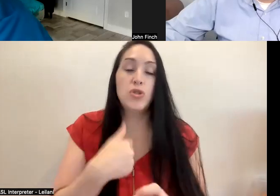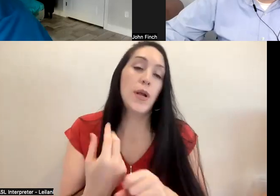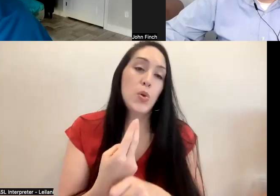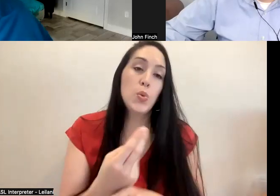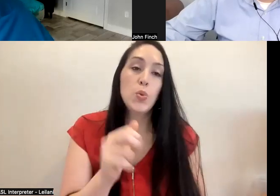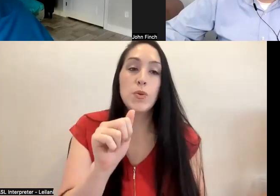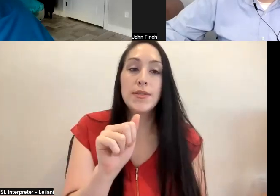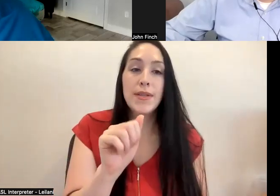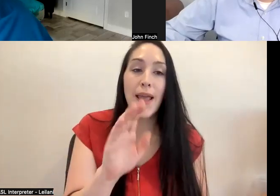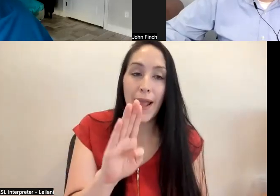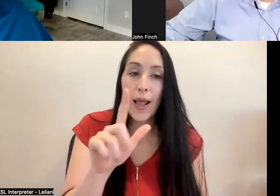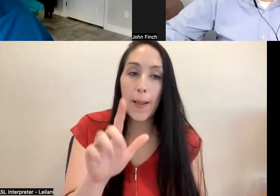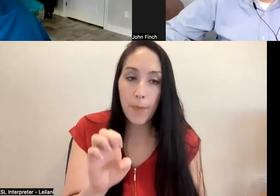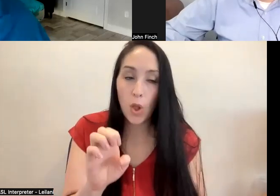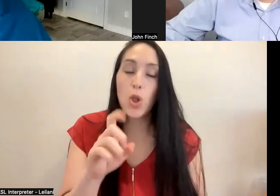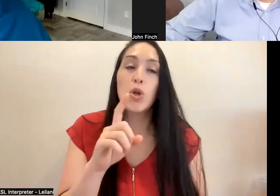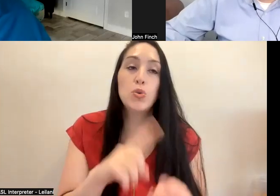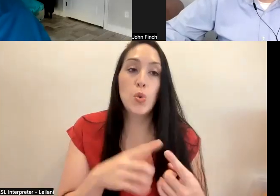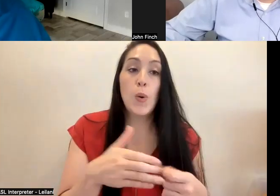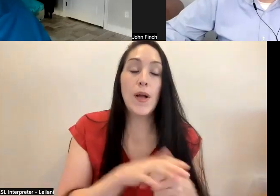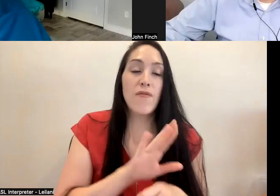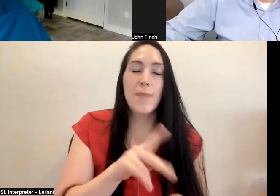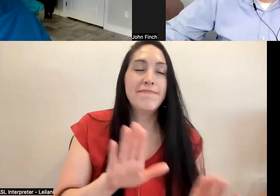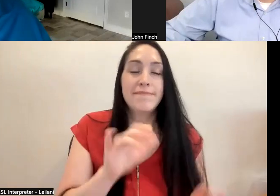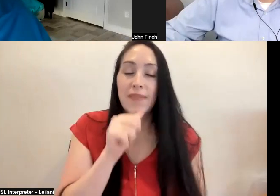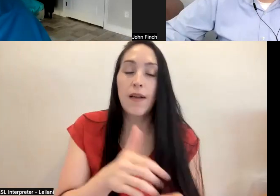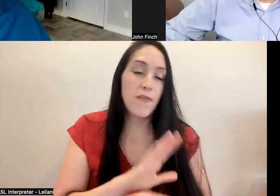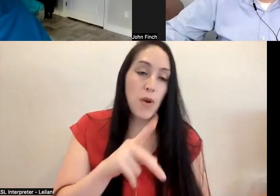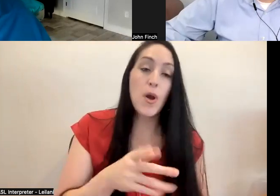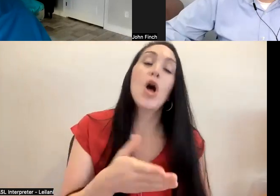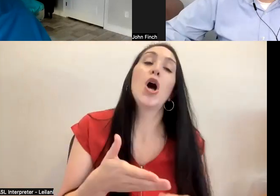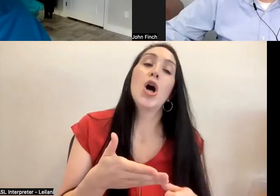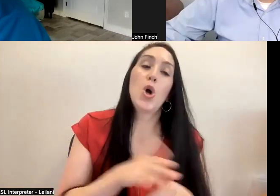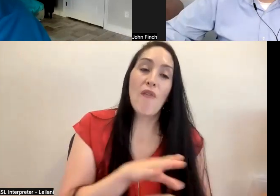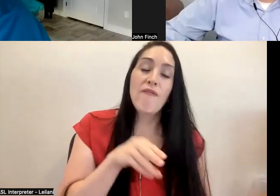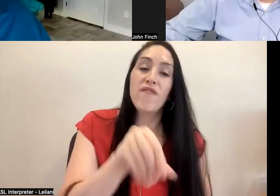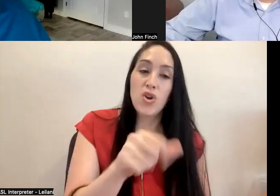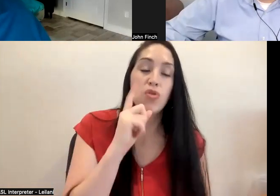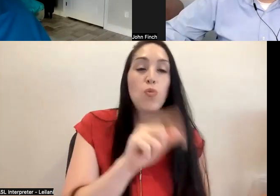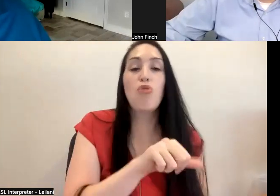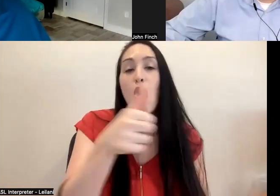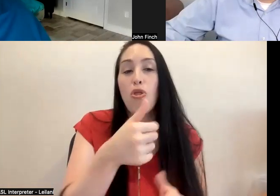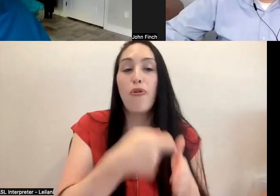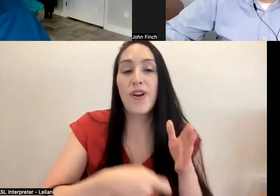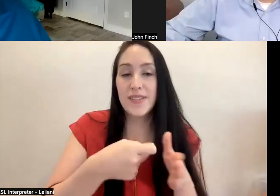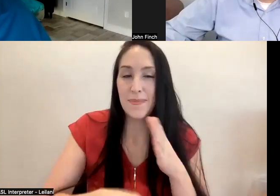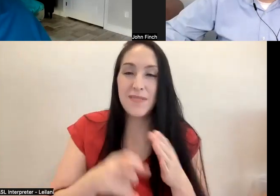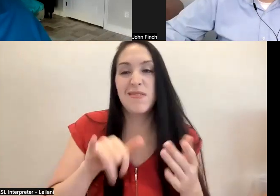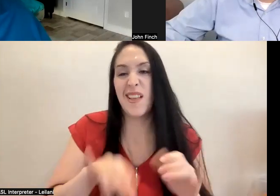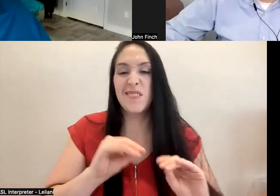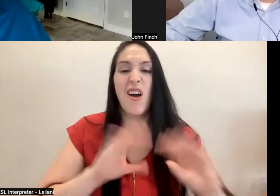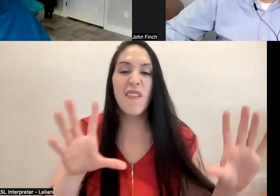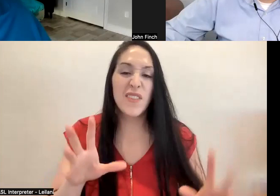not cover those other expenses that are definitely more, you know, obvious, as far as what it's